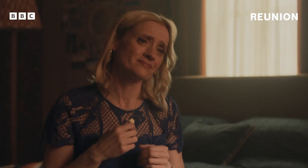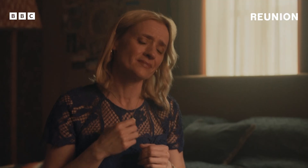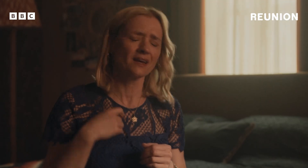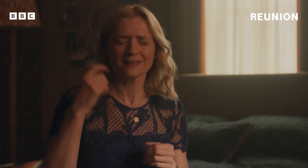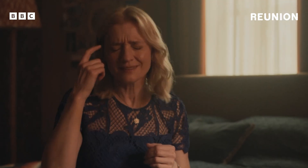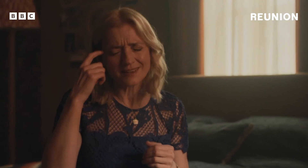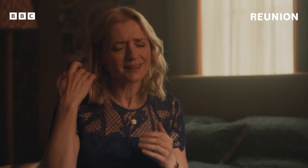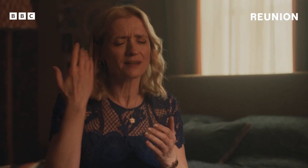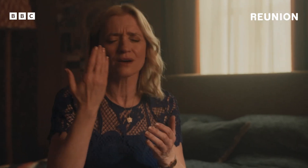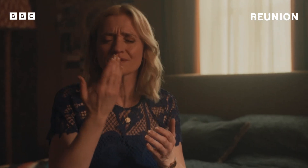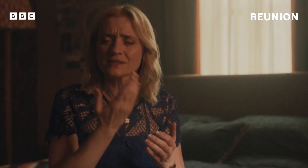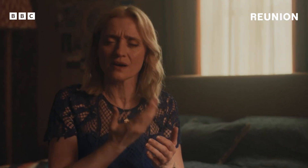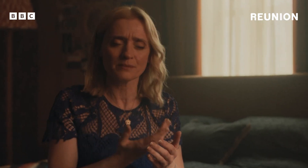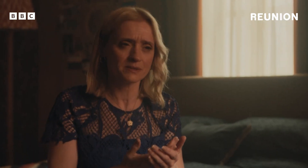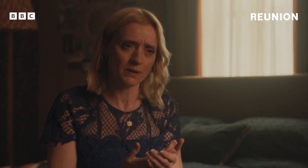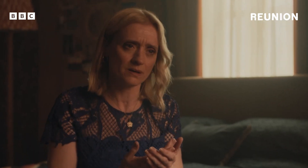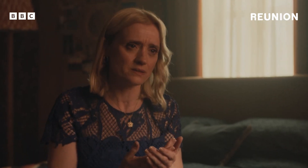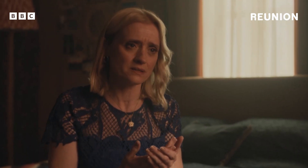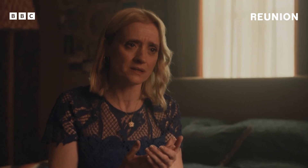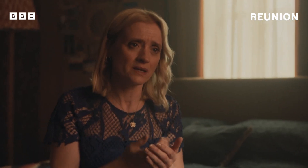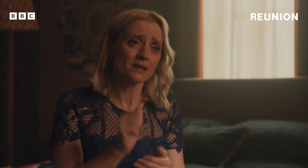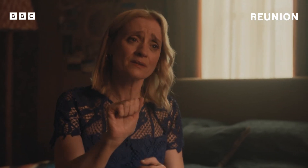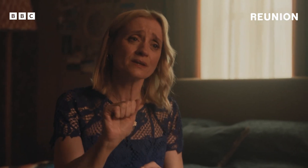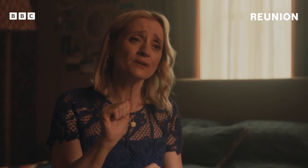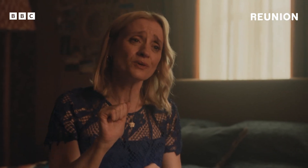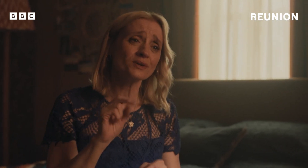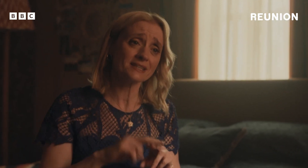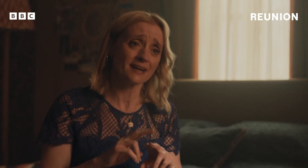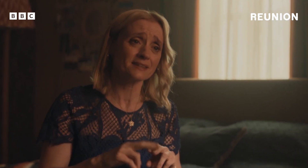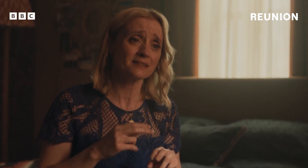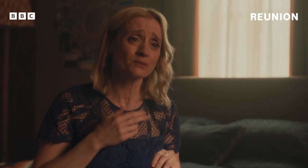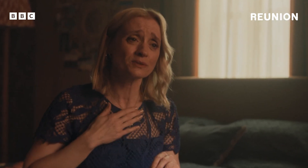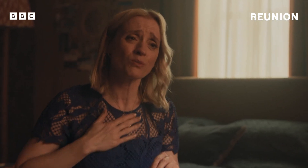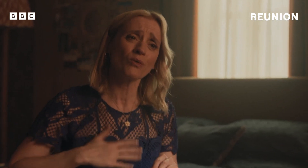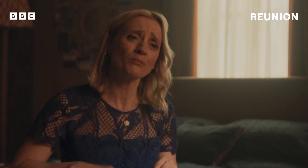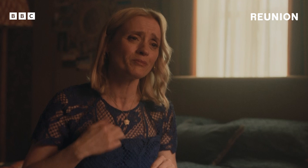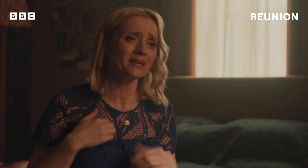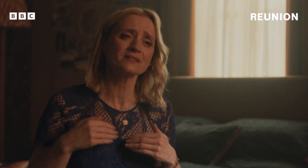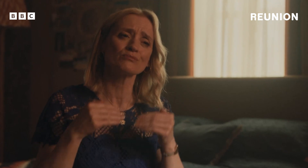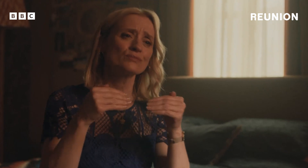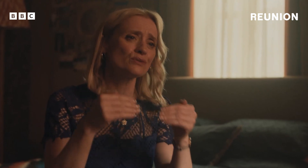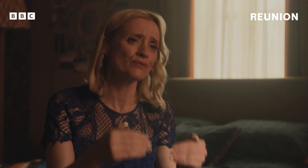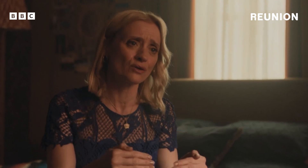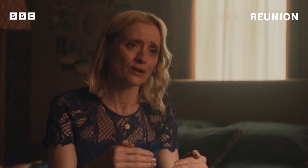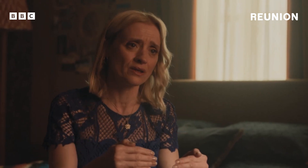I think enough time has passed that your dad would want me to move on.